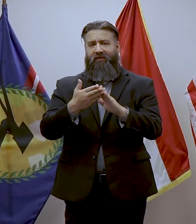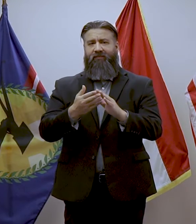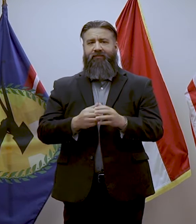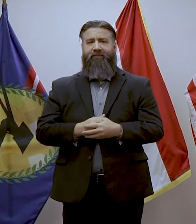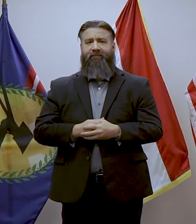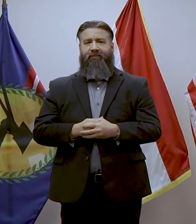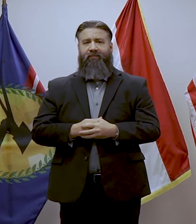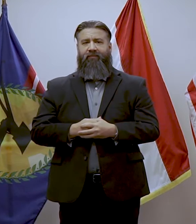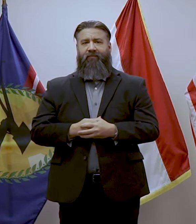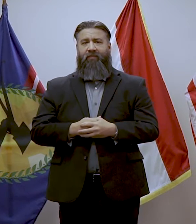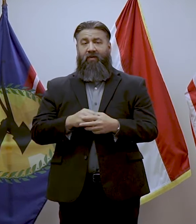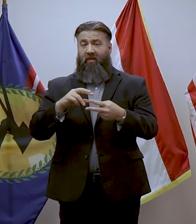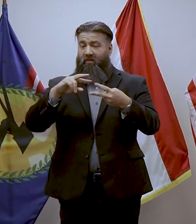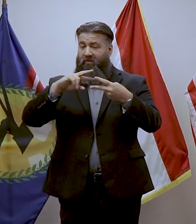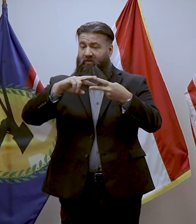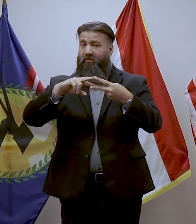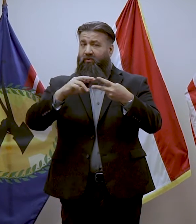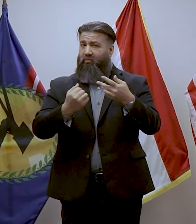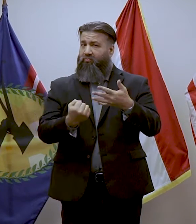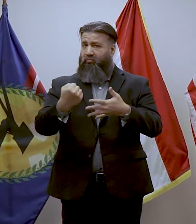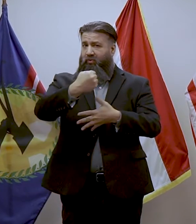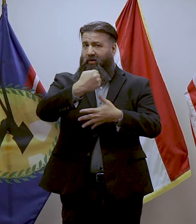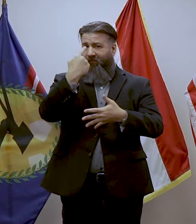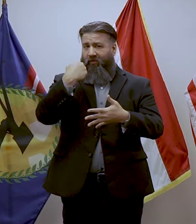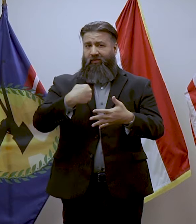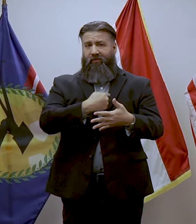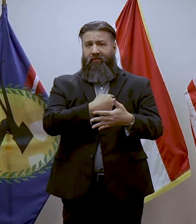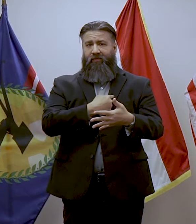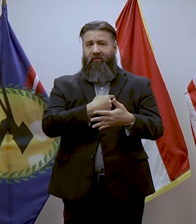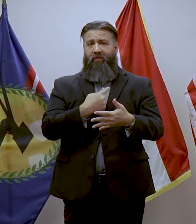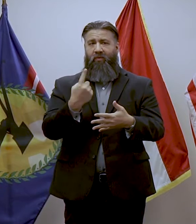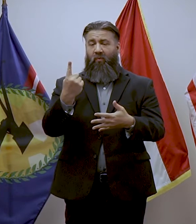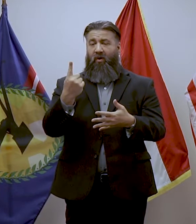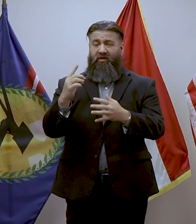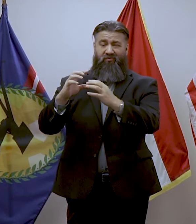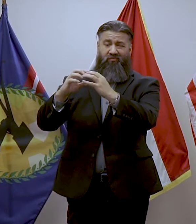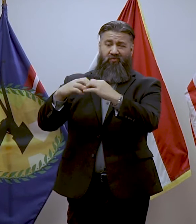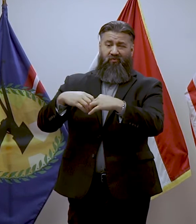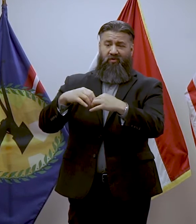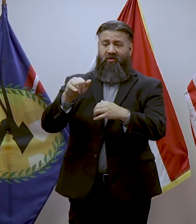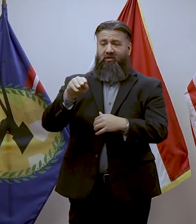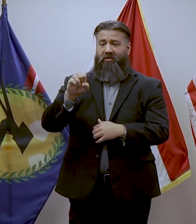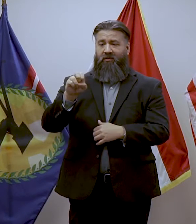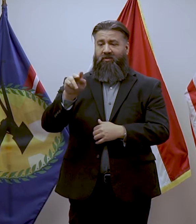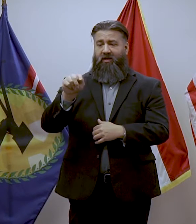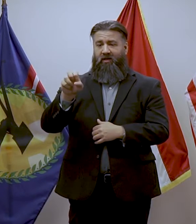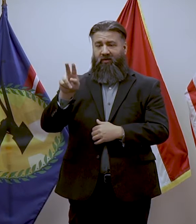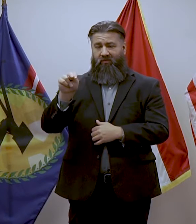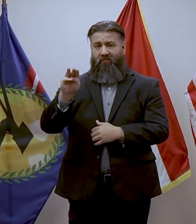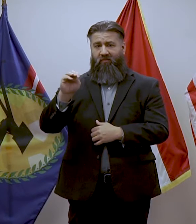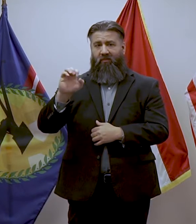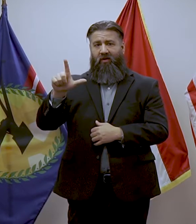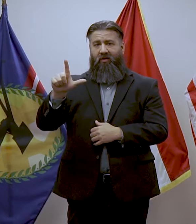There are two that we see as priorities. One of them is the demolition of Jamestown Mall to make the property more appealing